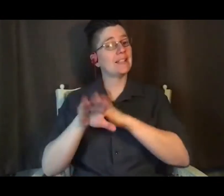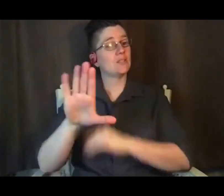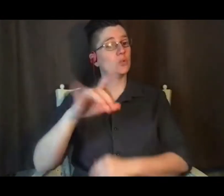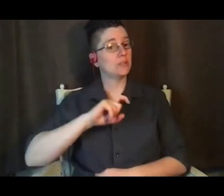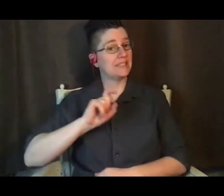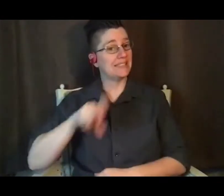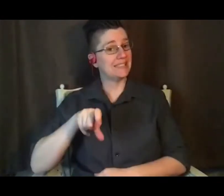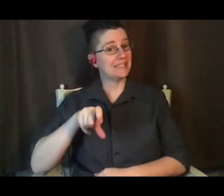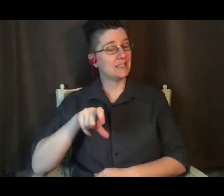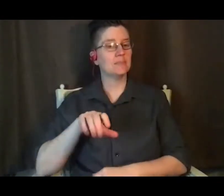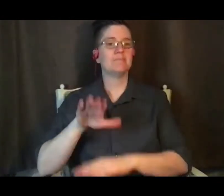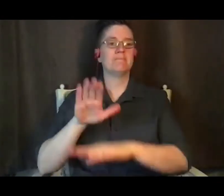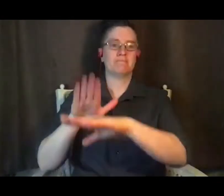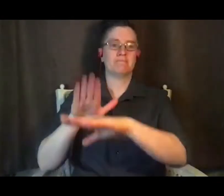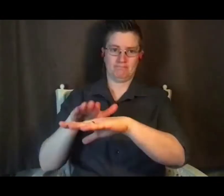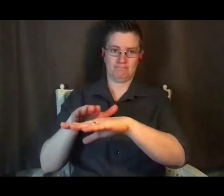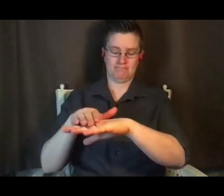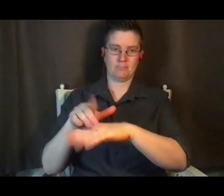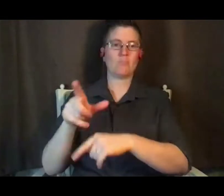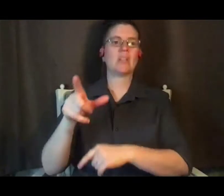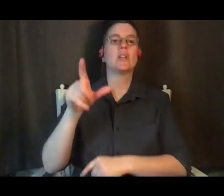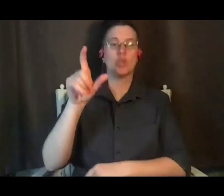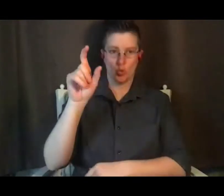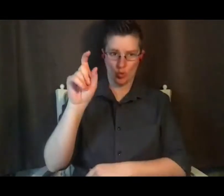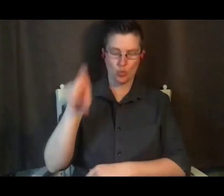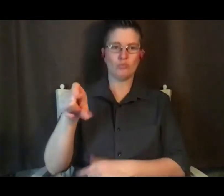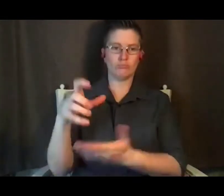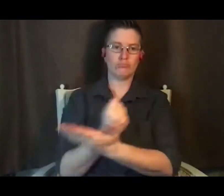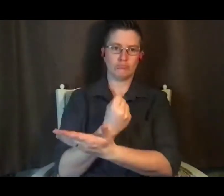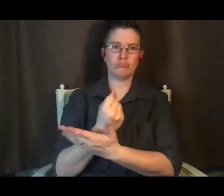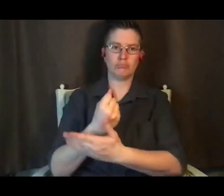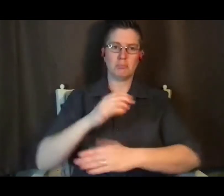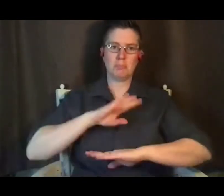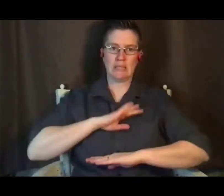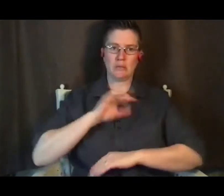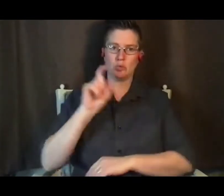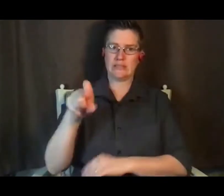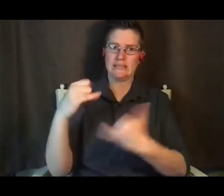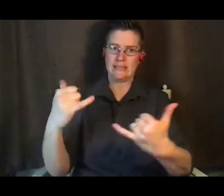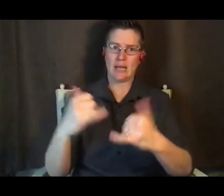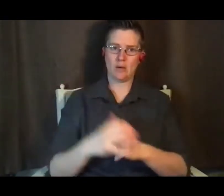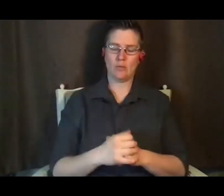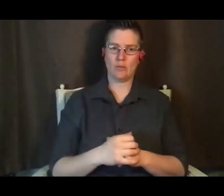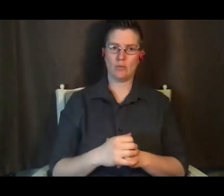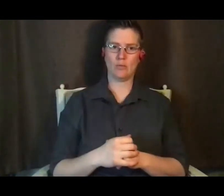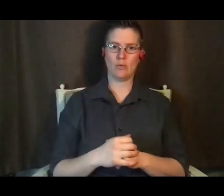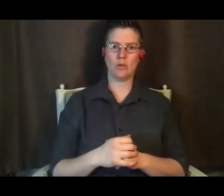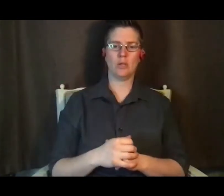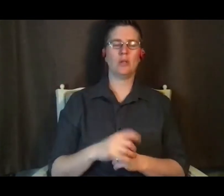that you deserve those needs to be met now that you deserve to be held and witnessed with love